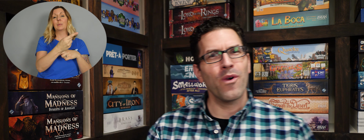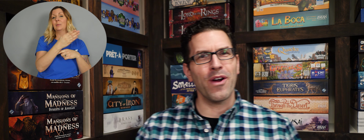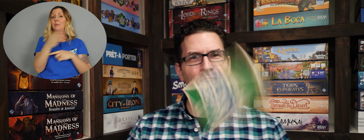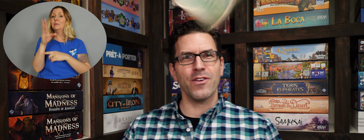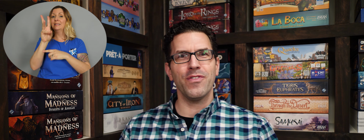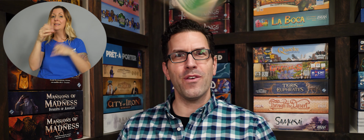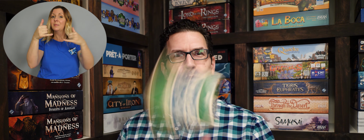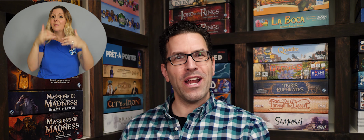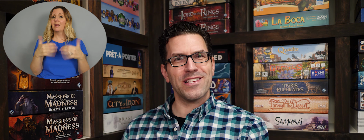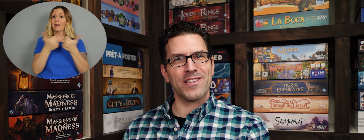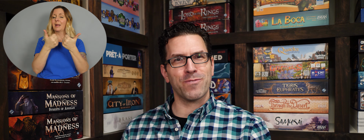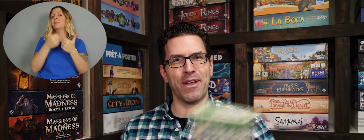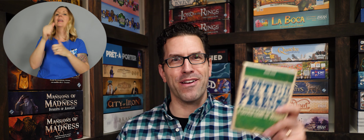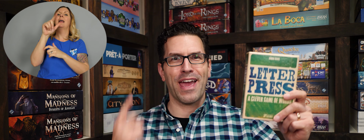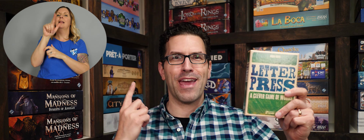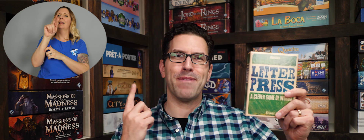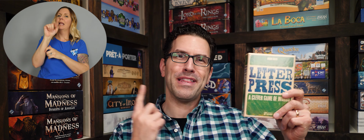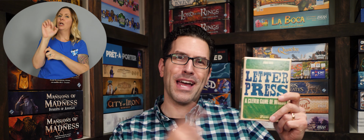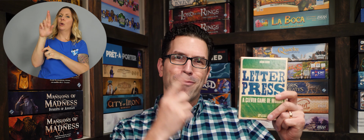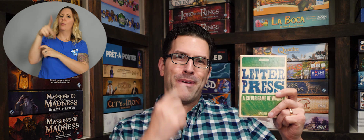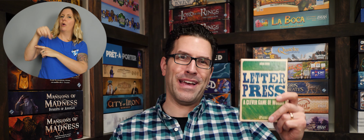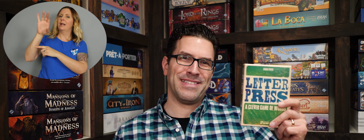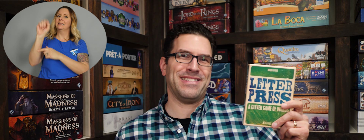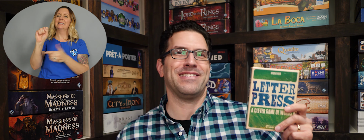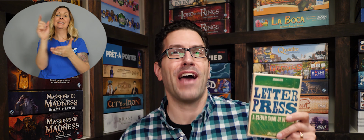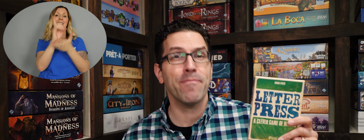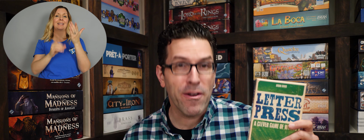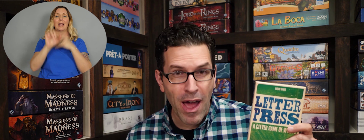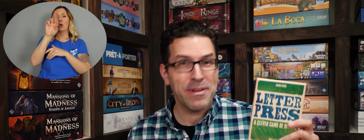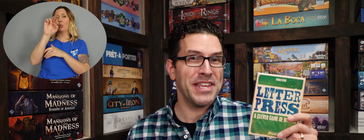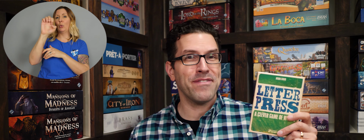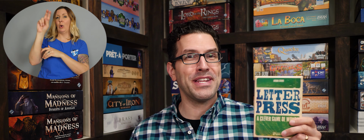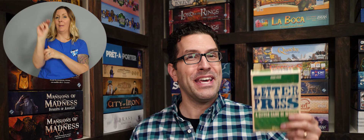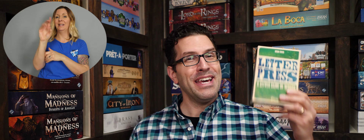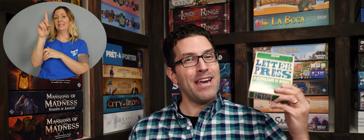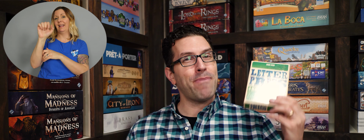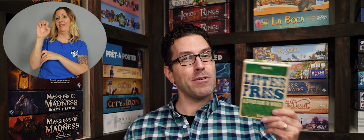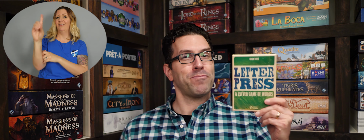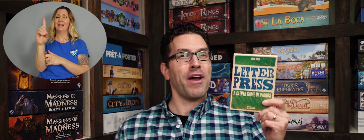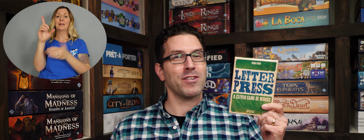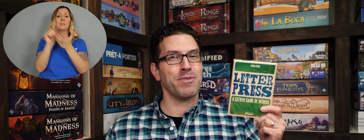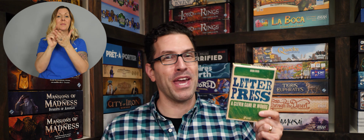going to learn the 1-6 player game, Letterpress, designed by Robin David and published by Osprey